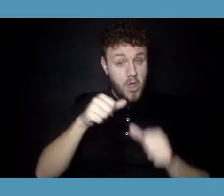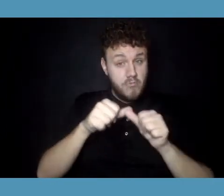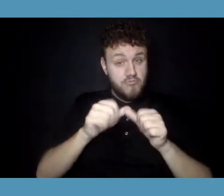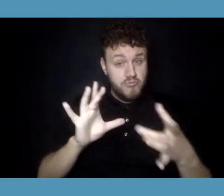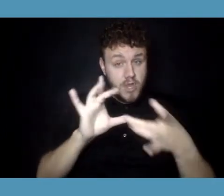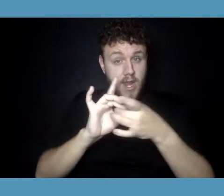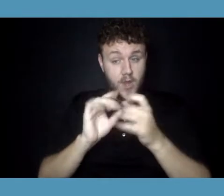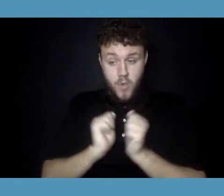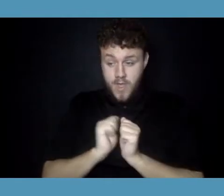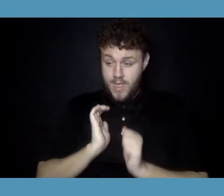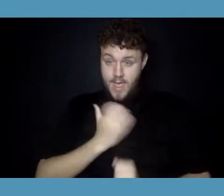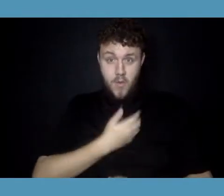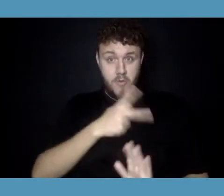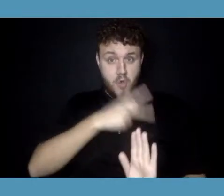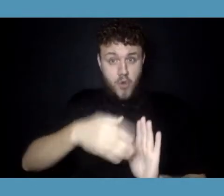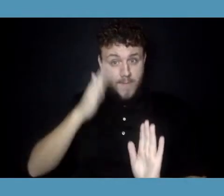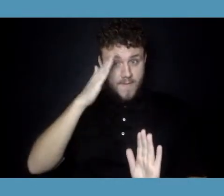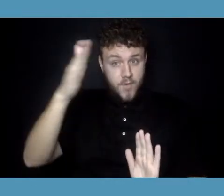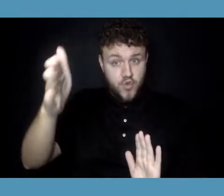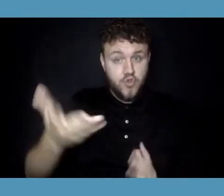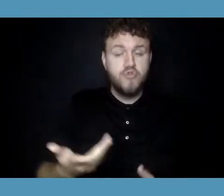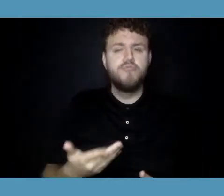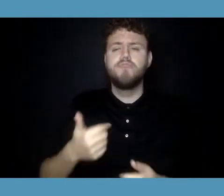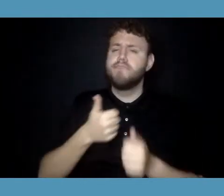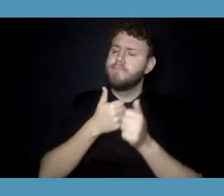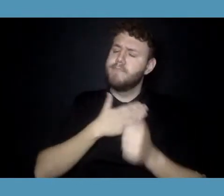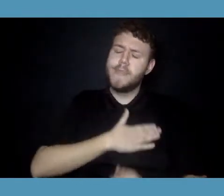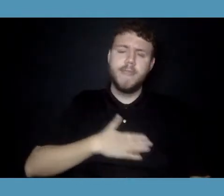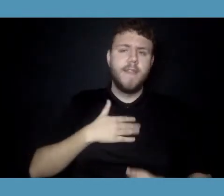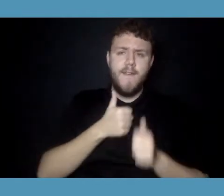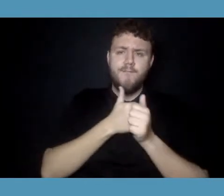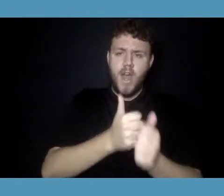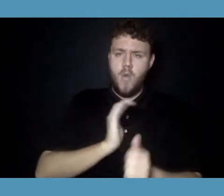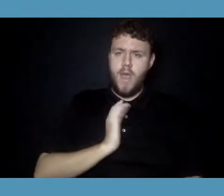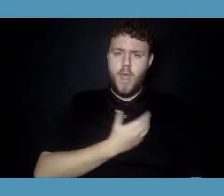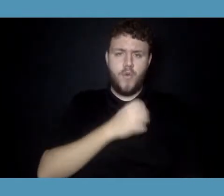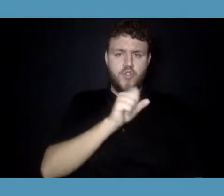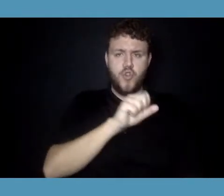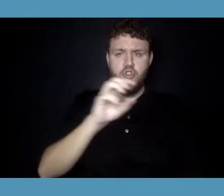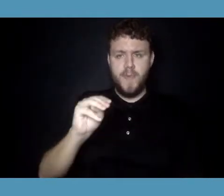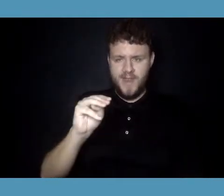future programs, please follow us on our social media channels. Links will be posted in the